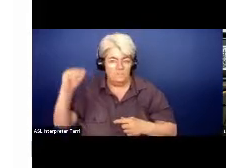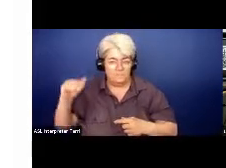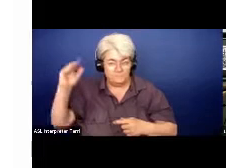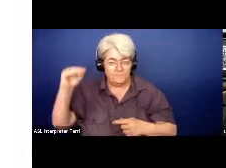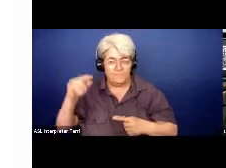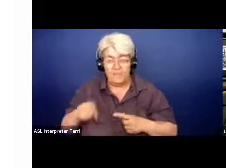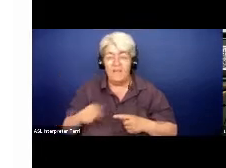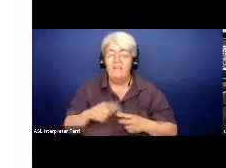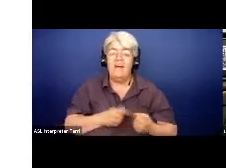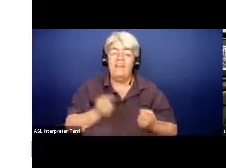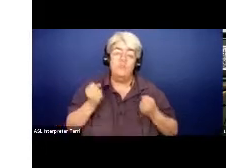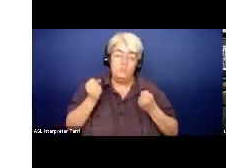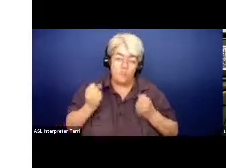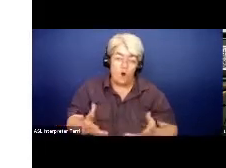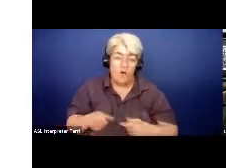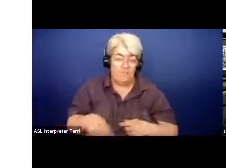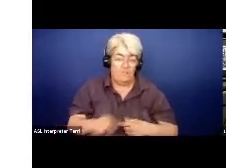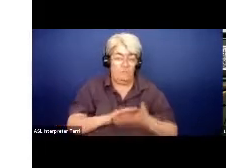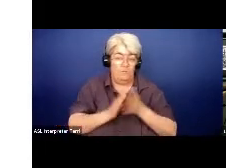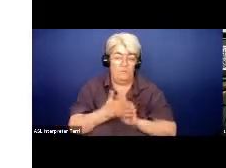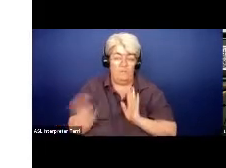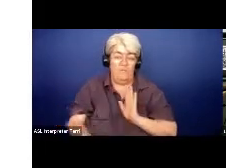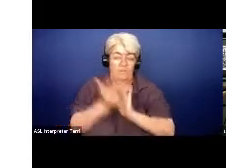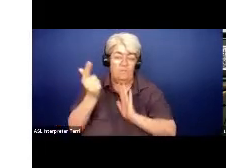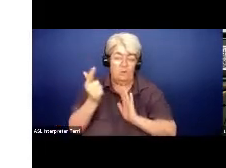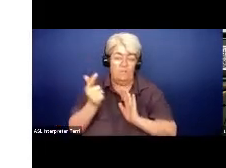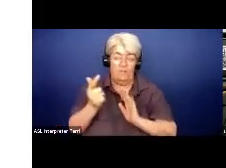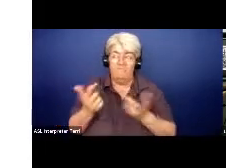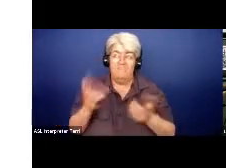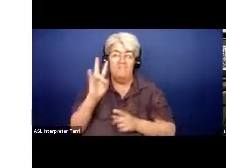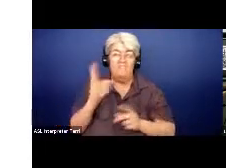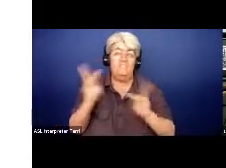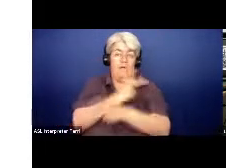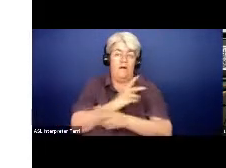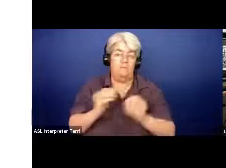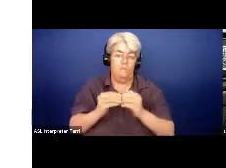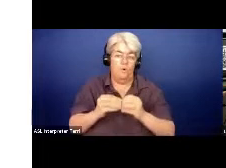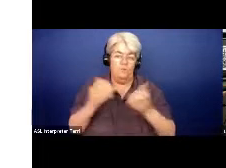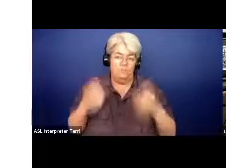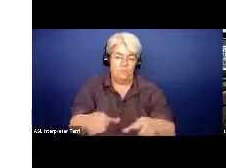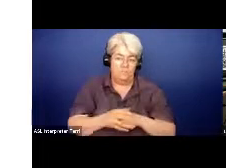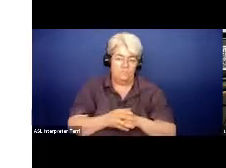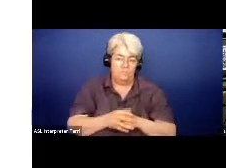criminallalty by almost seven times. Increased the probability of a diagnosis of a quote